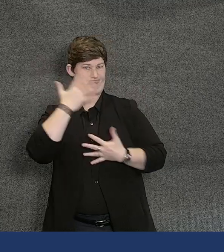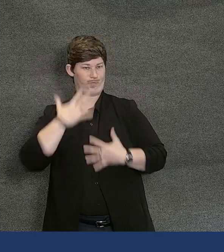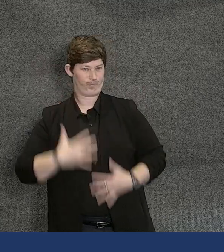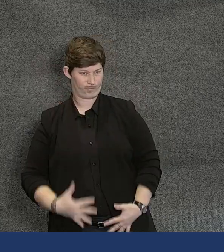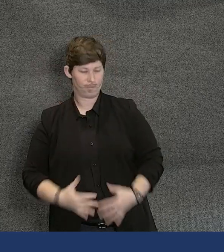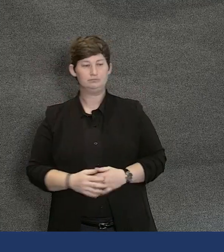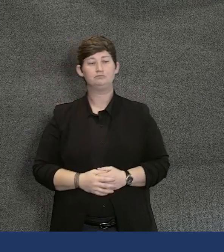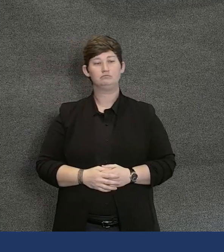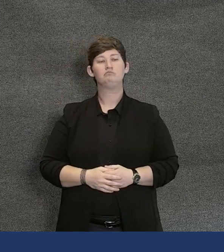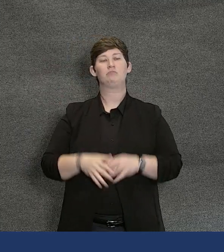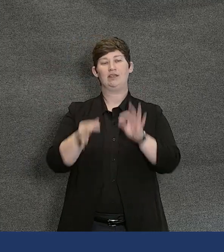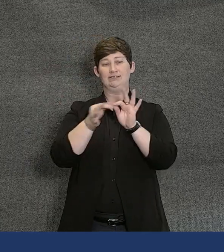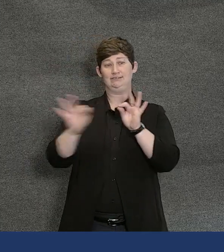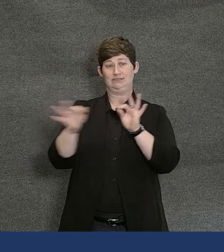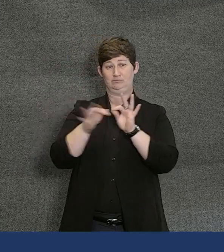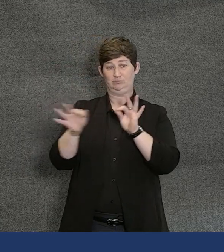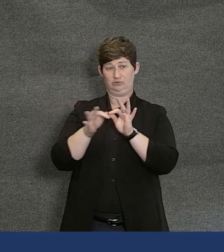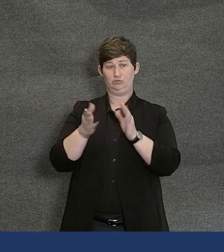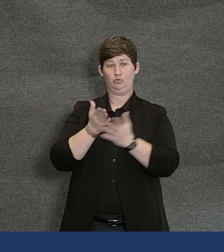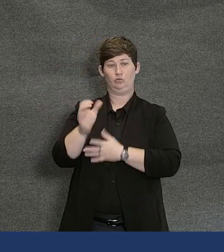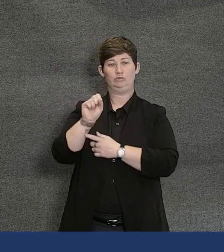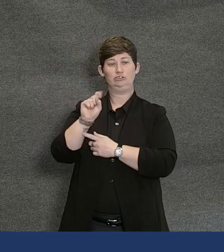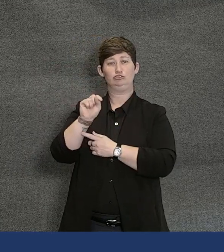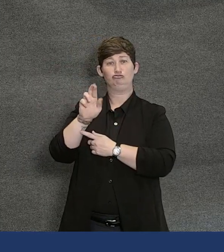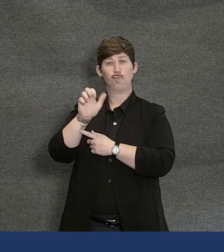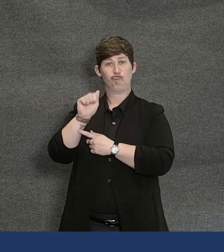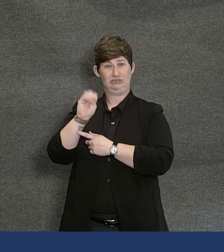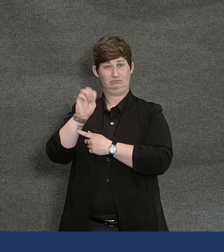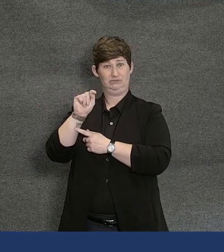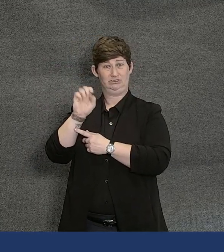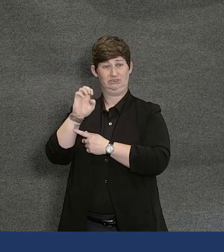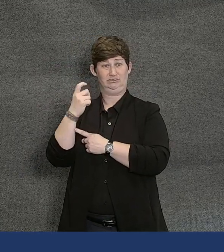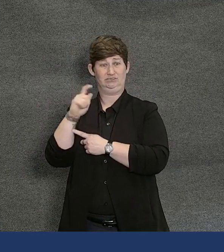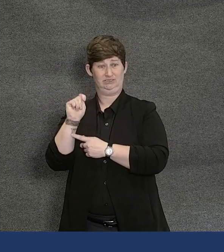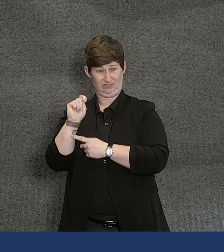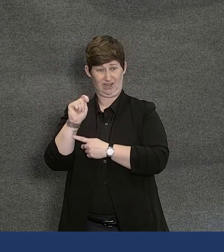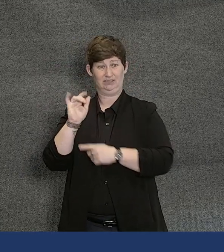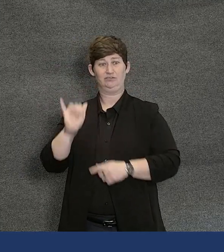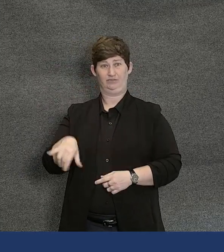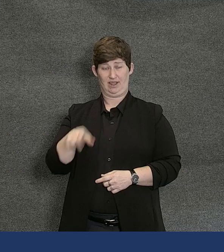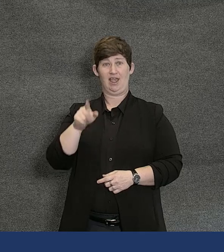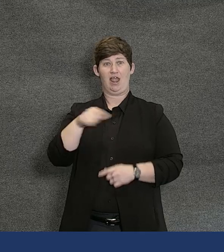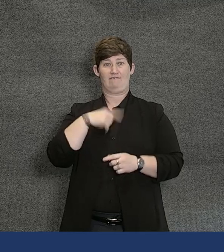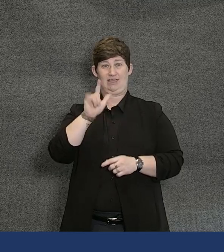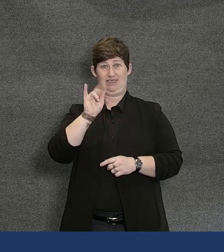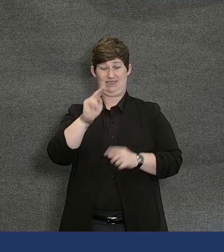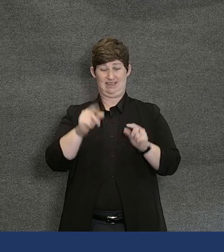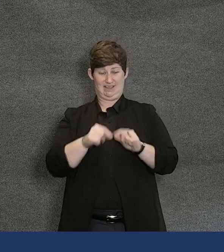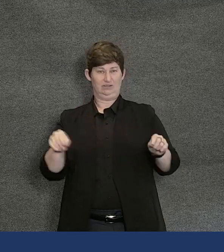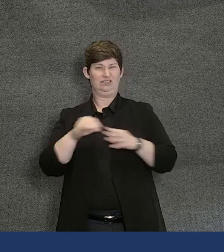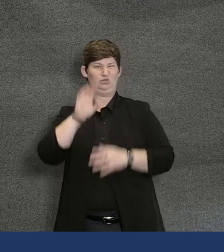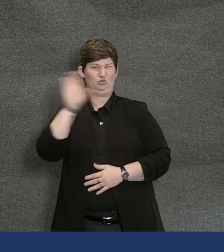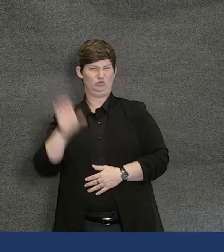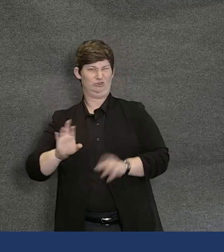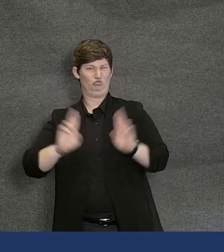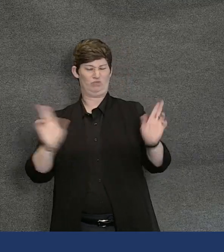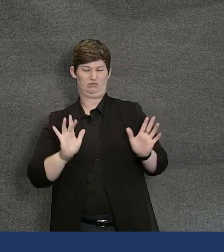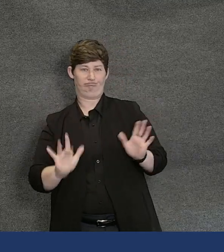You can find the StreamText link in the Zoom chat. You may also choose to use the automated captions in Zoom.